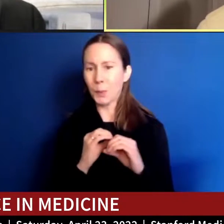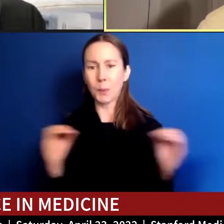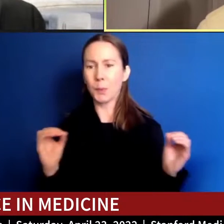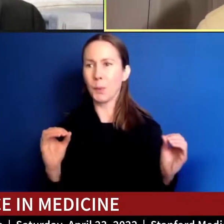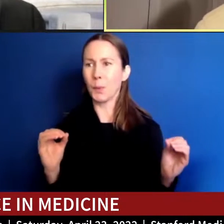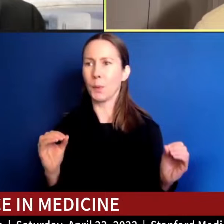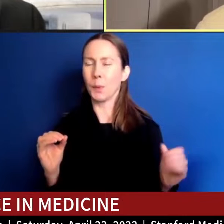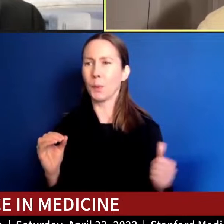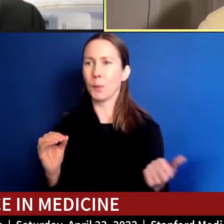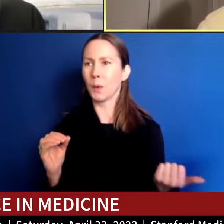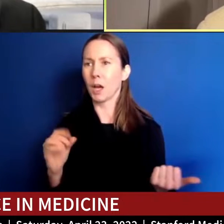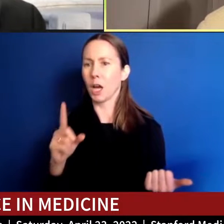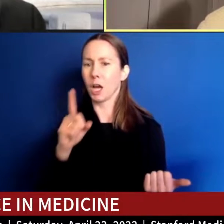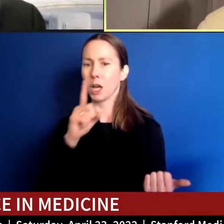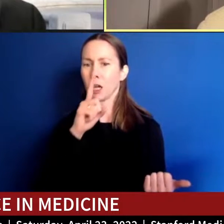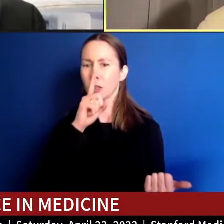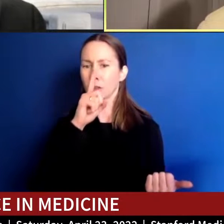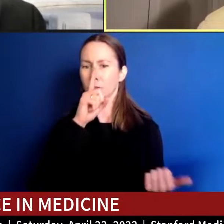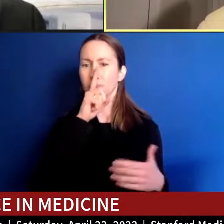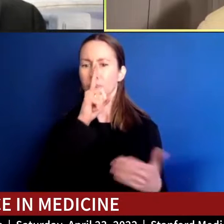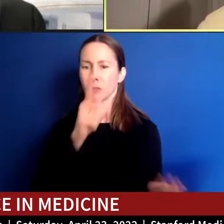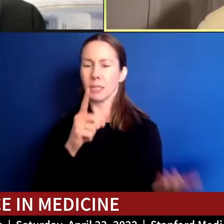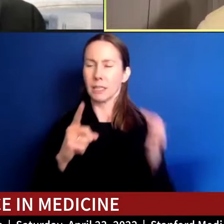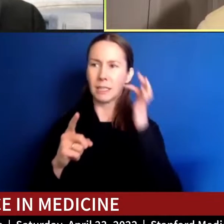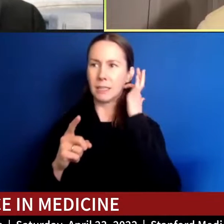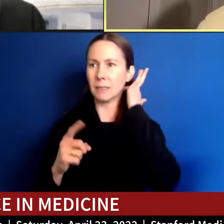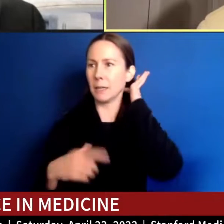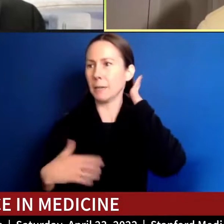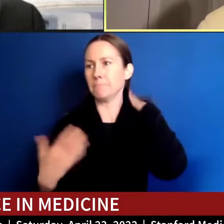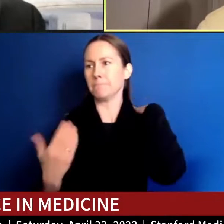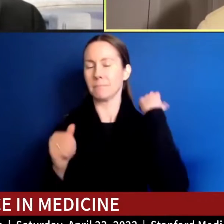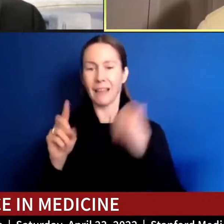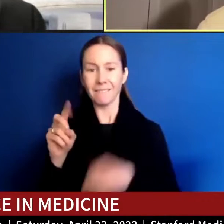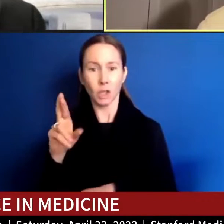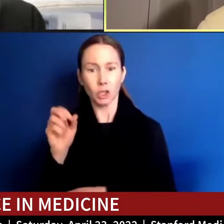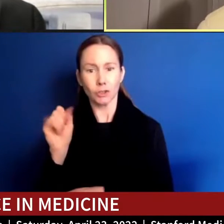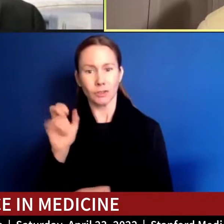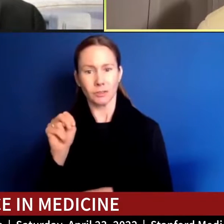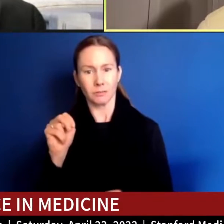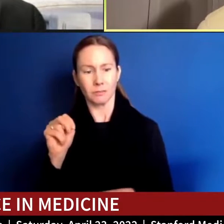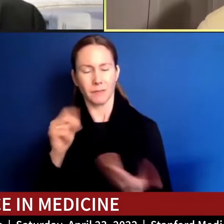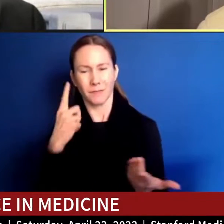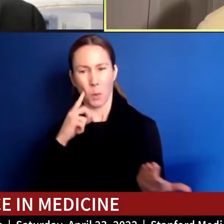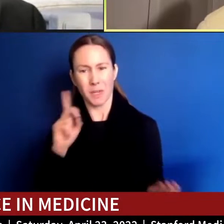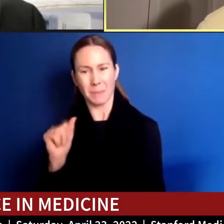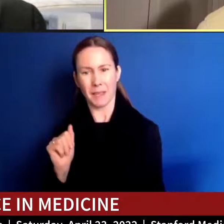to disability. Because I think our American, individualized,